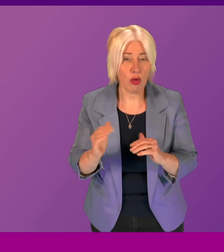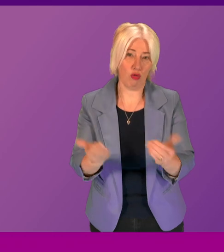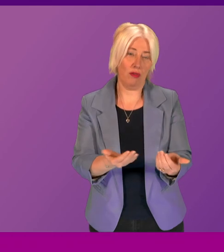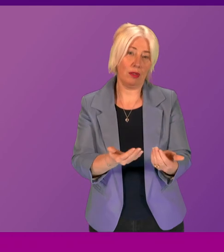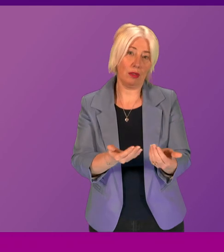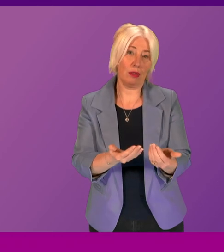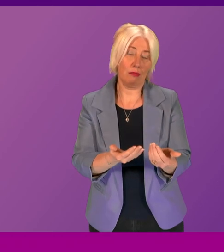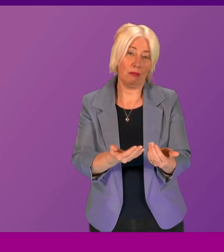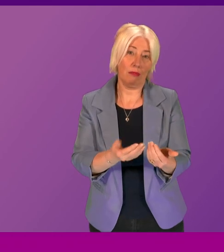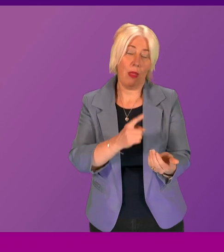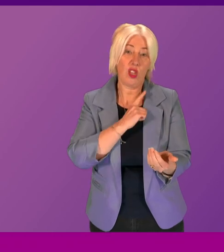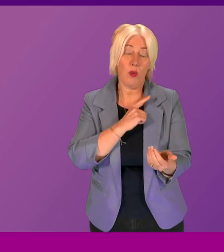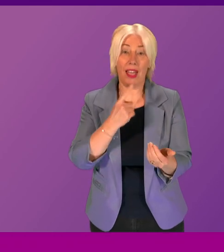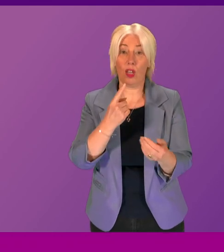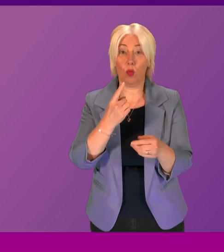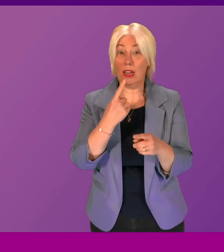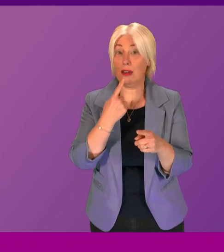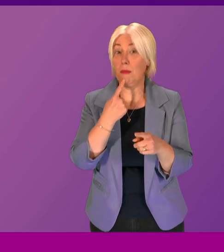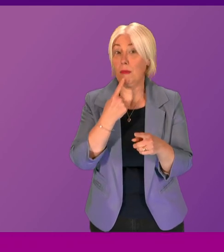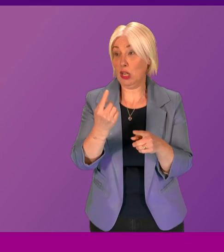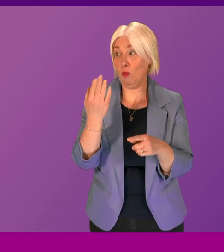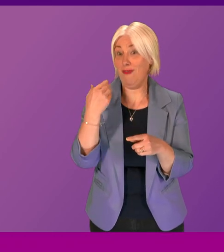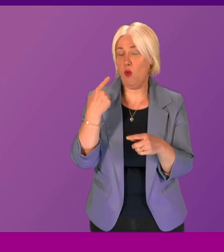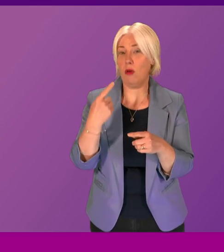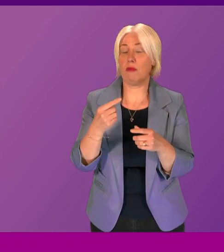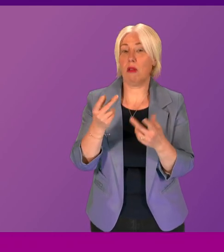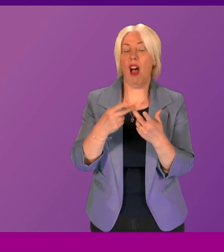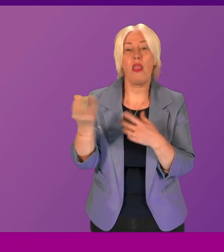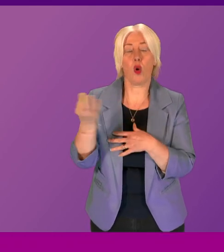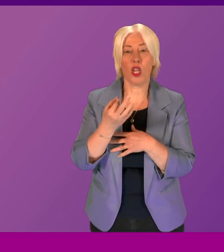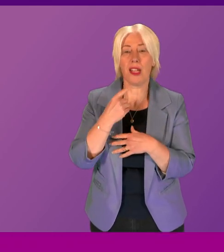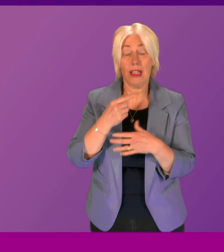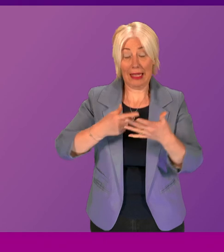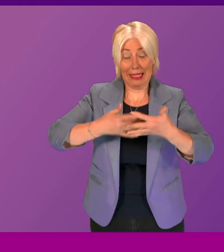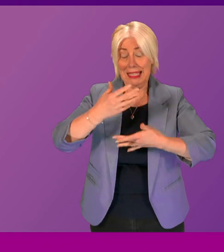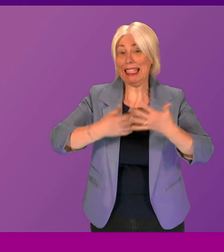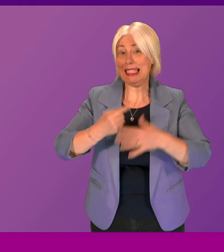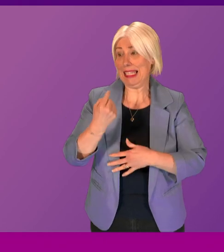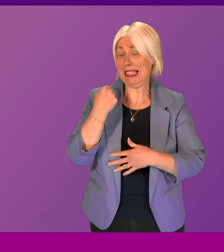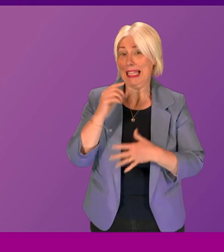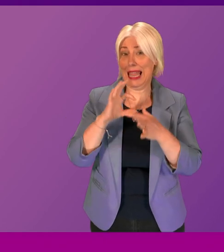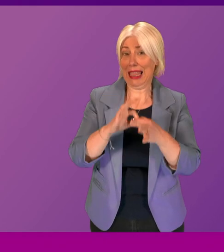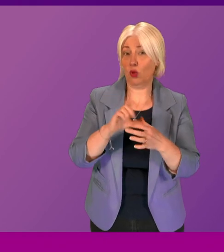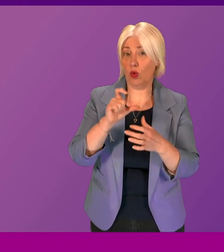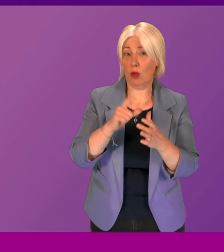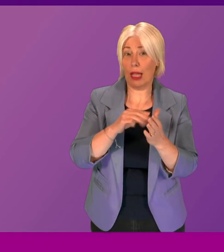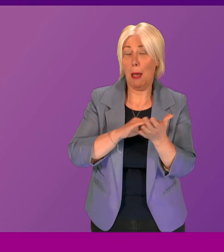That is why, in an earlier answer, I referenced the latest CAMHS statistics, which show that